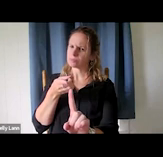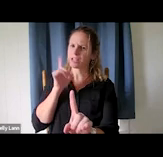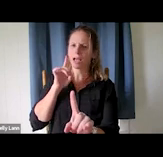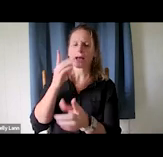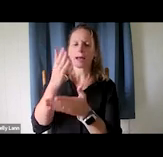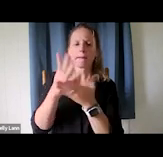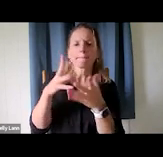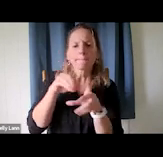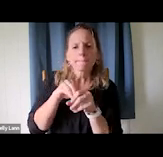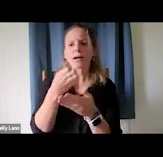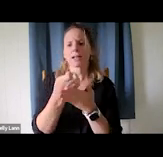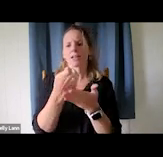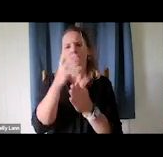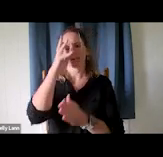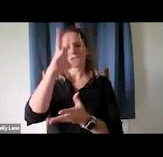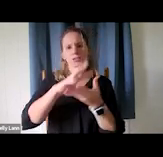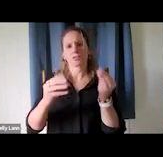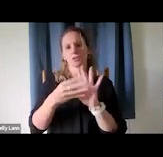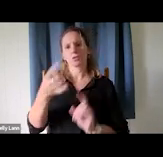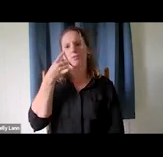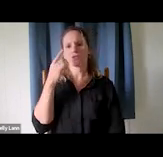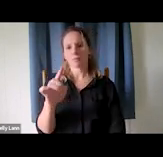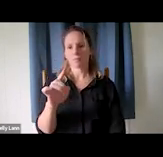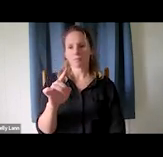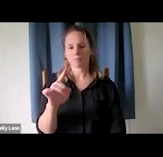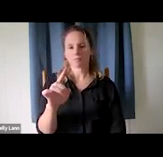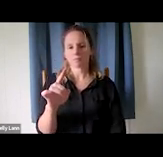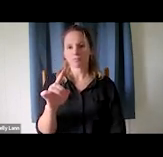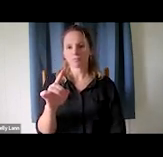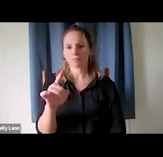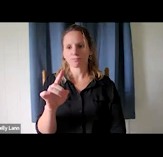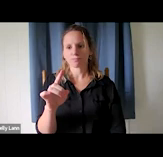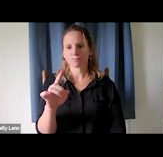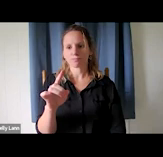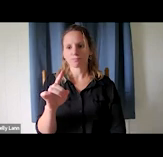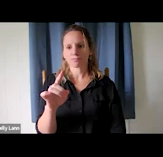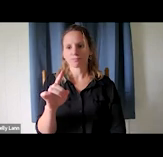that creates the story for DDS